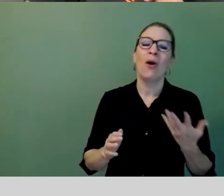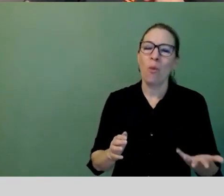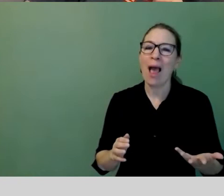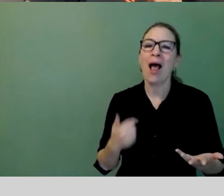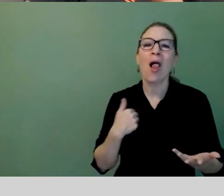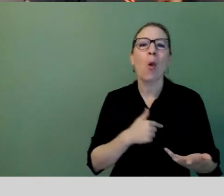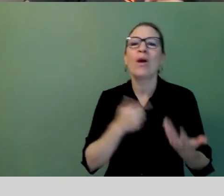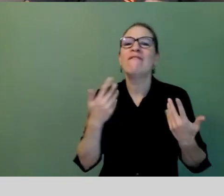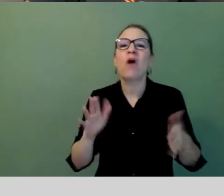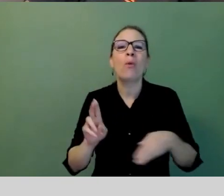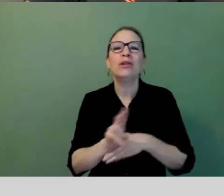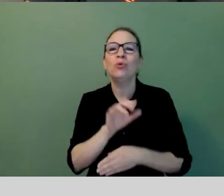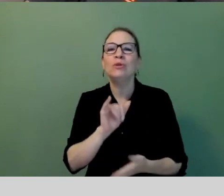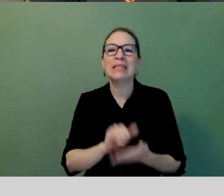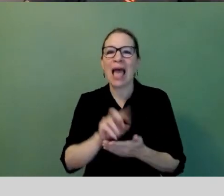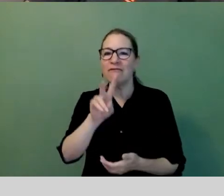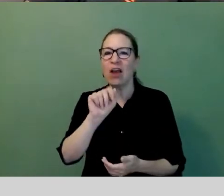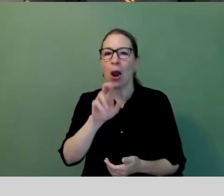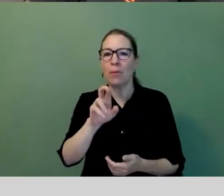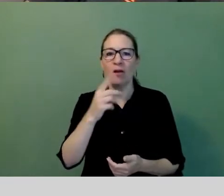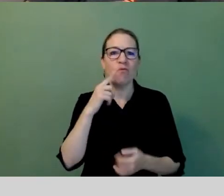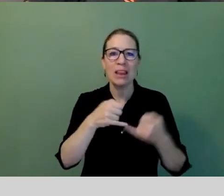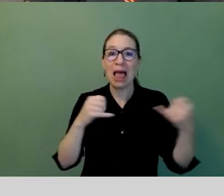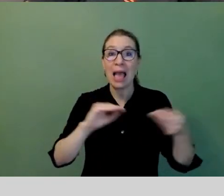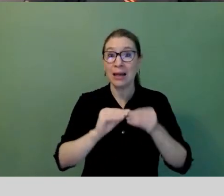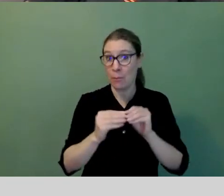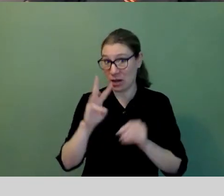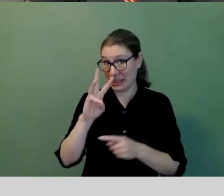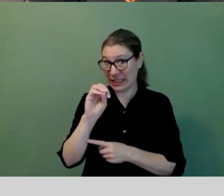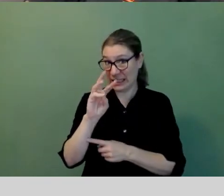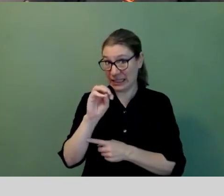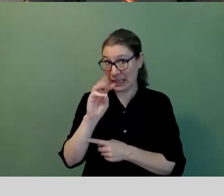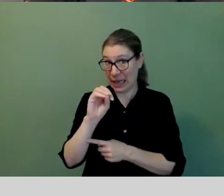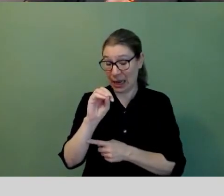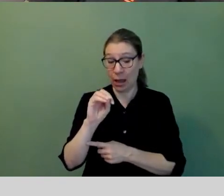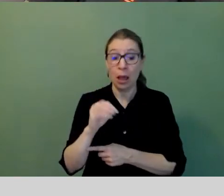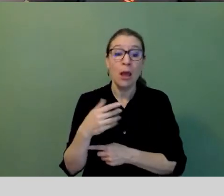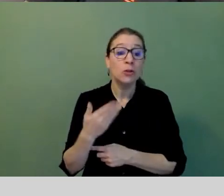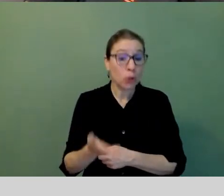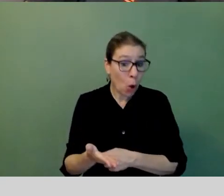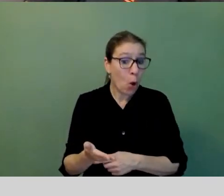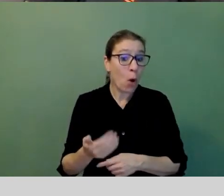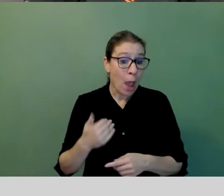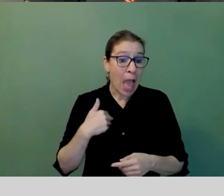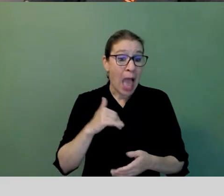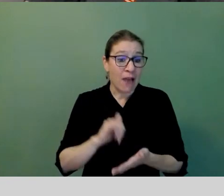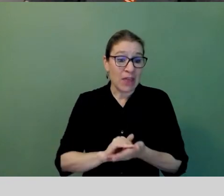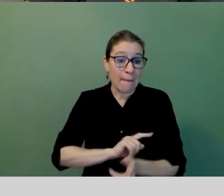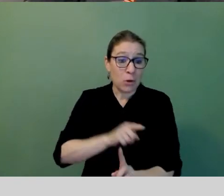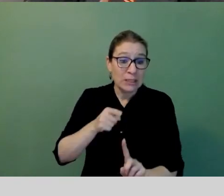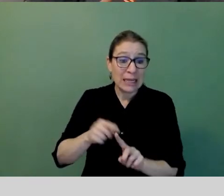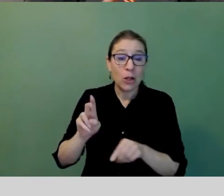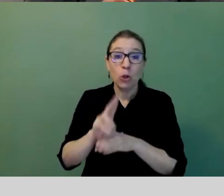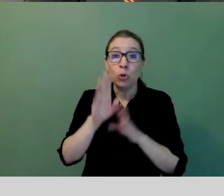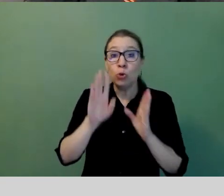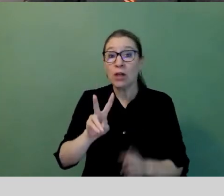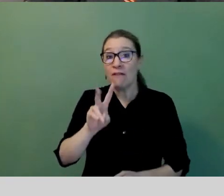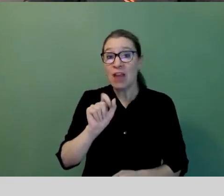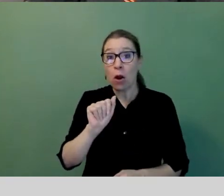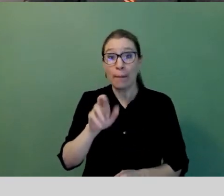Whereas we have already used this particular variable in line Number 60 where this particular user variable